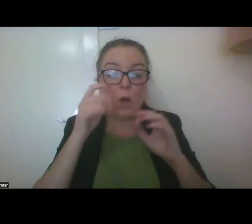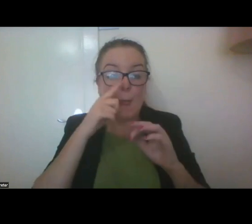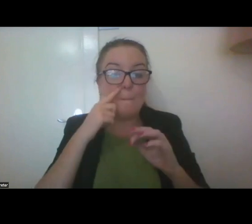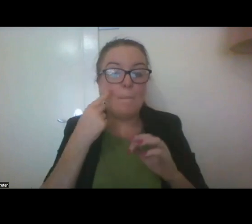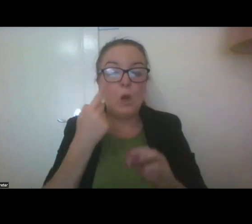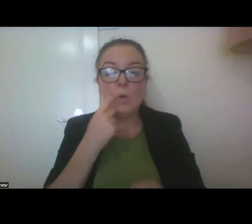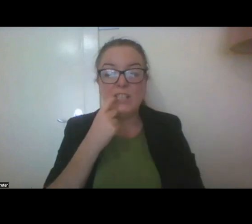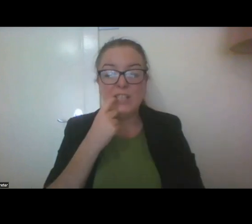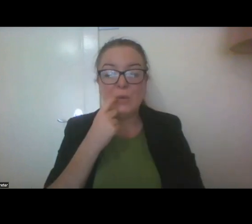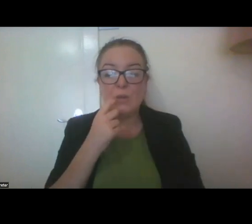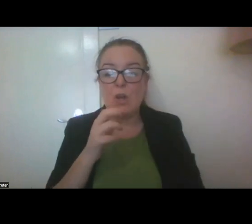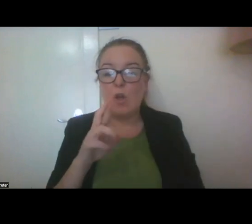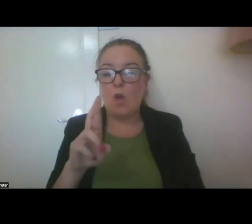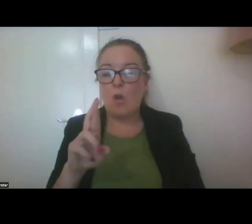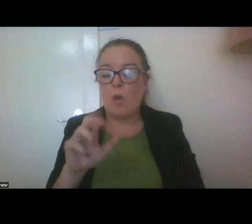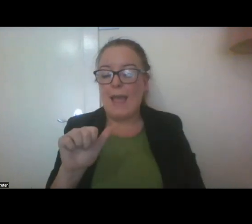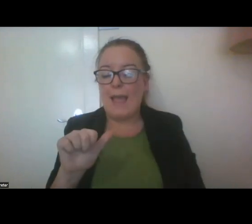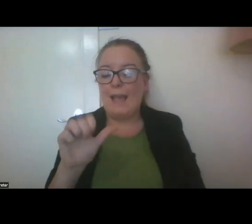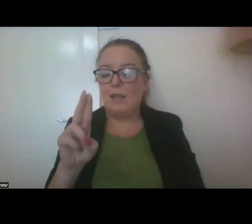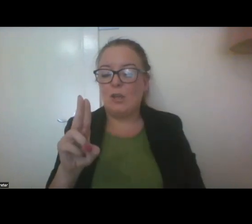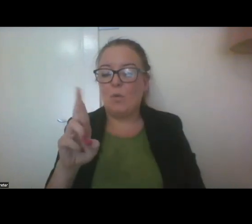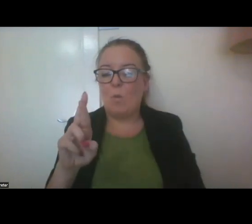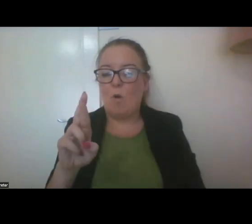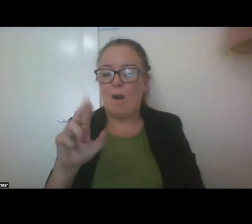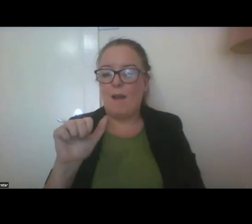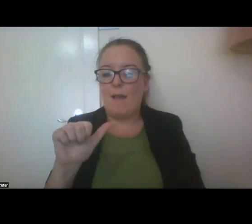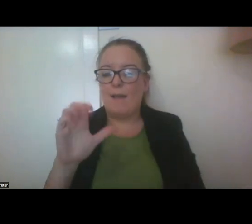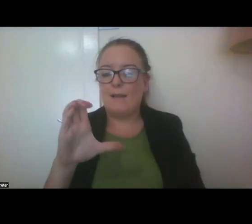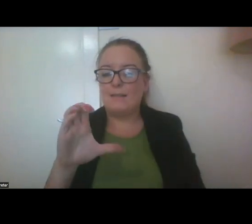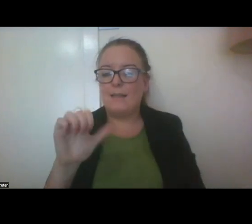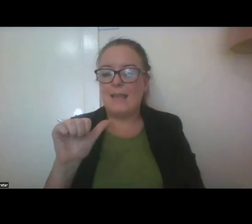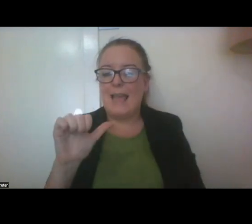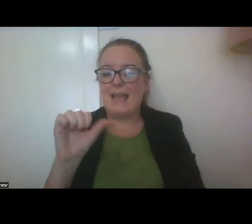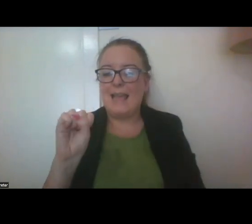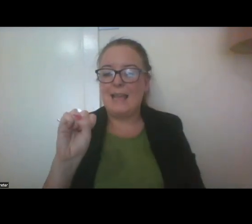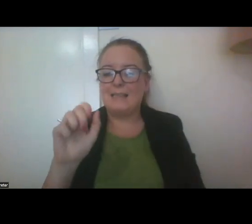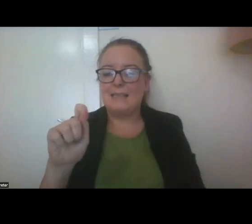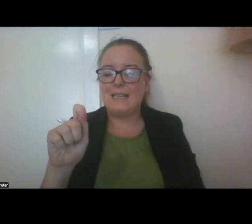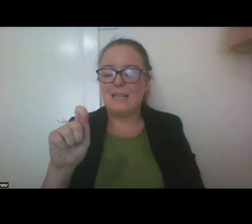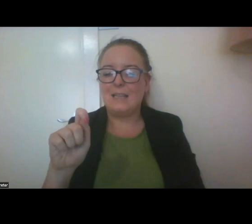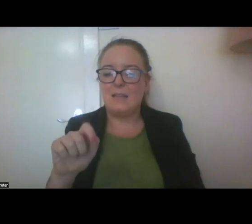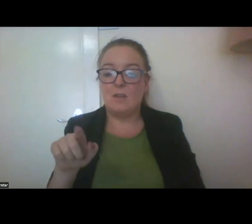Auracast is A-U-R-A-C-A-S-T, Auracast – you can learn more.